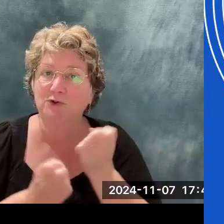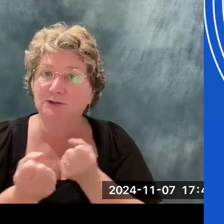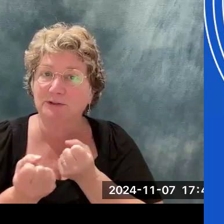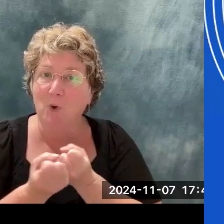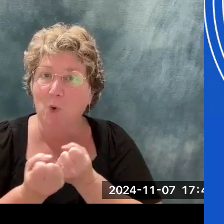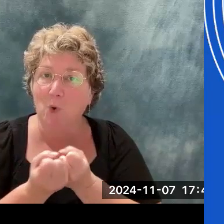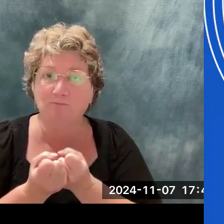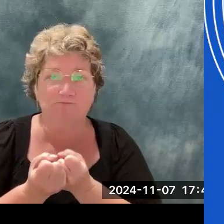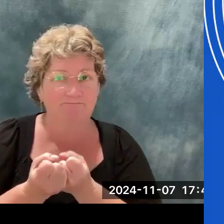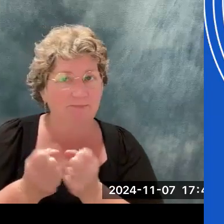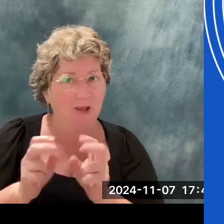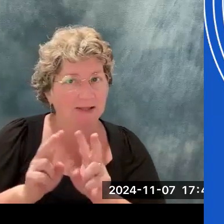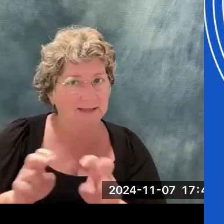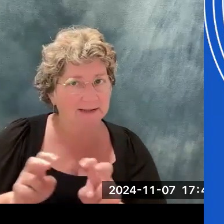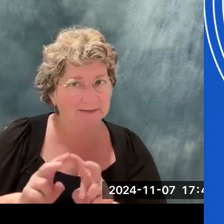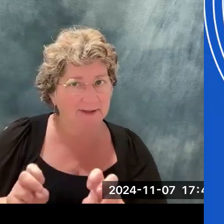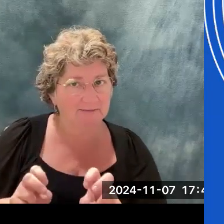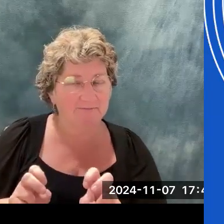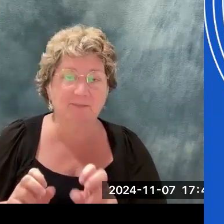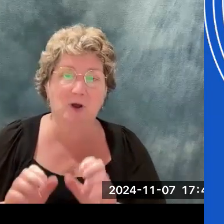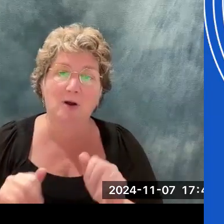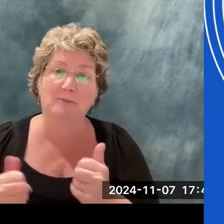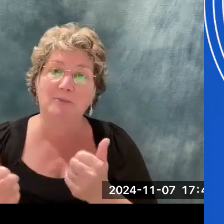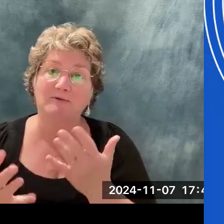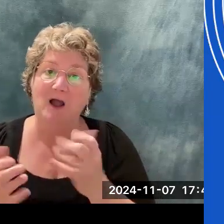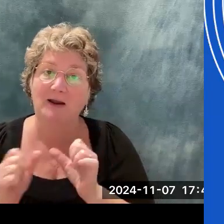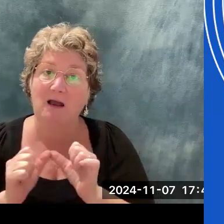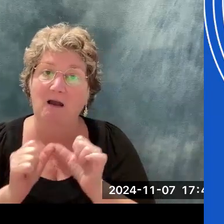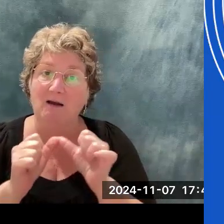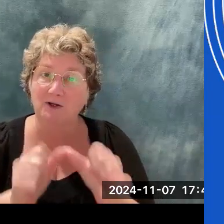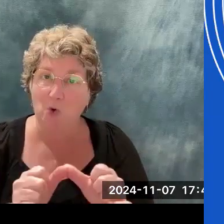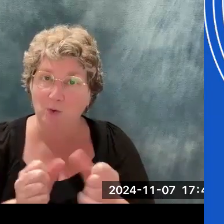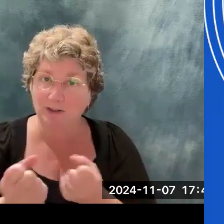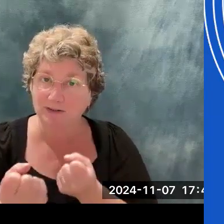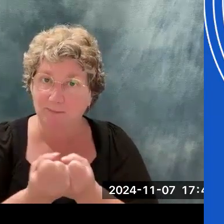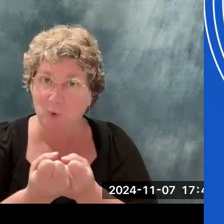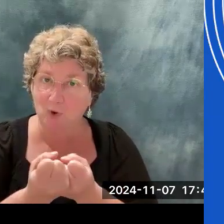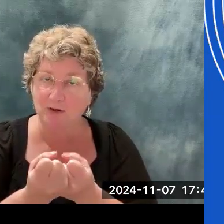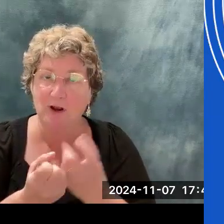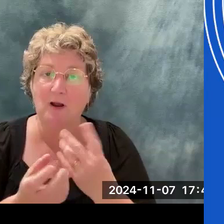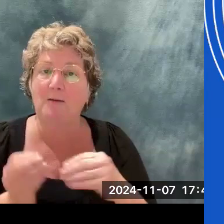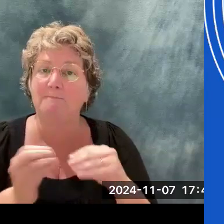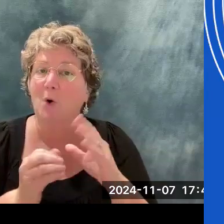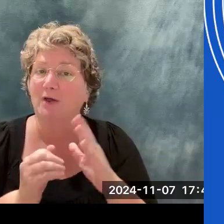supports or services or treatment beyond the traditional clinical services, but also to